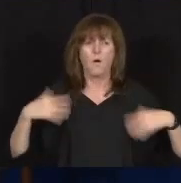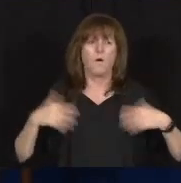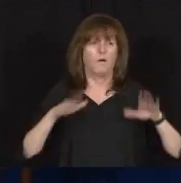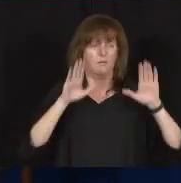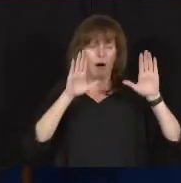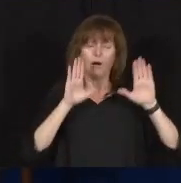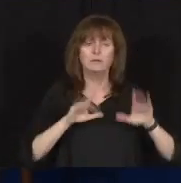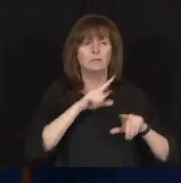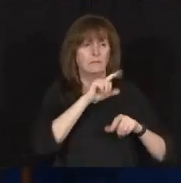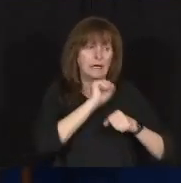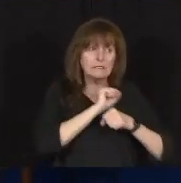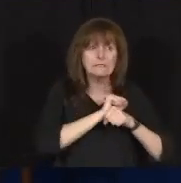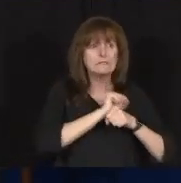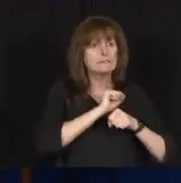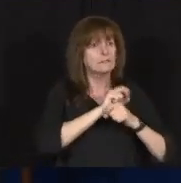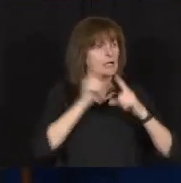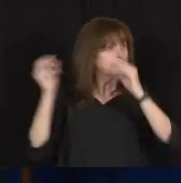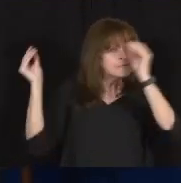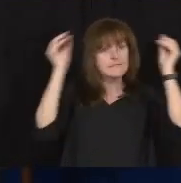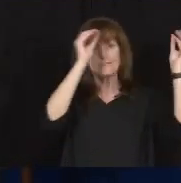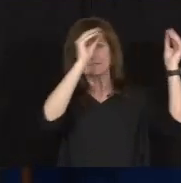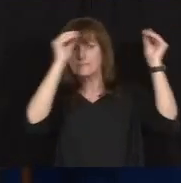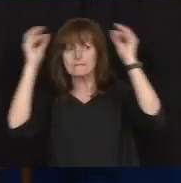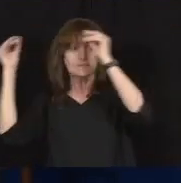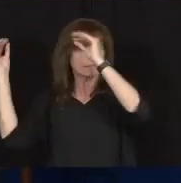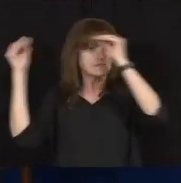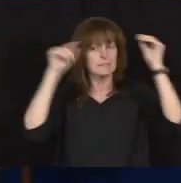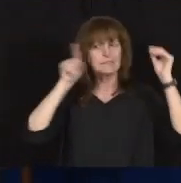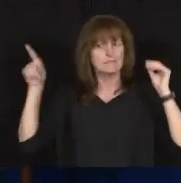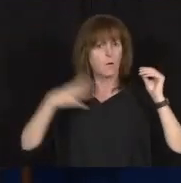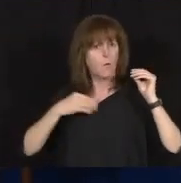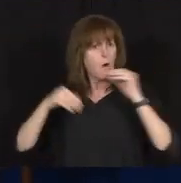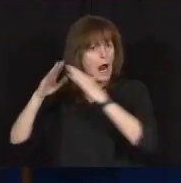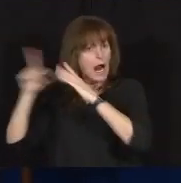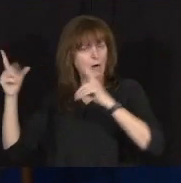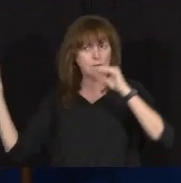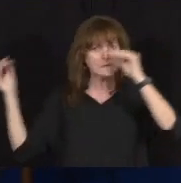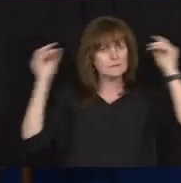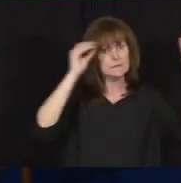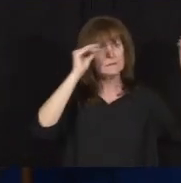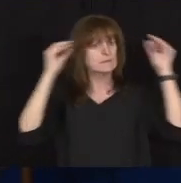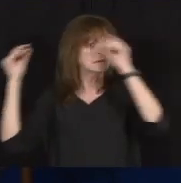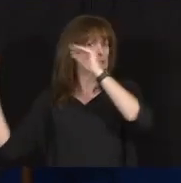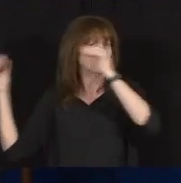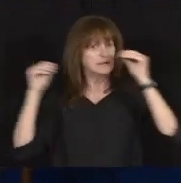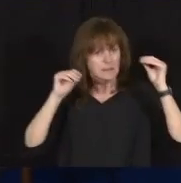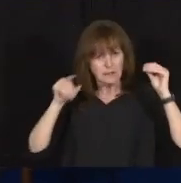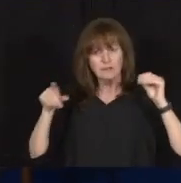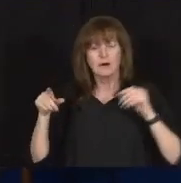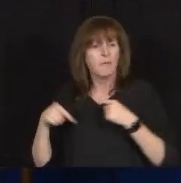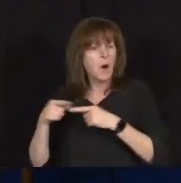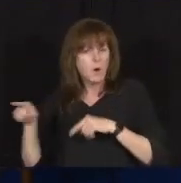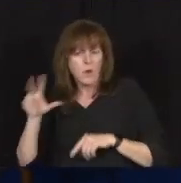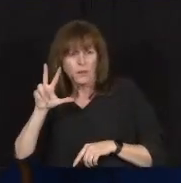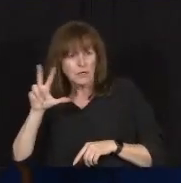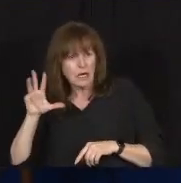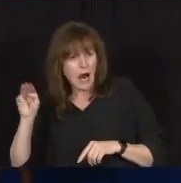through the White House and working with 3M. It was a real positive news t hat I heard last night but